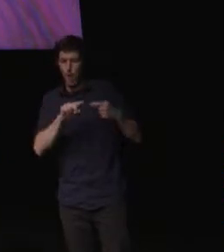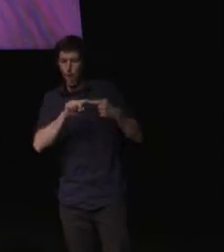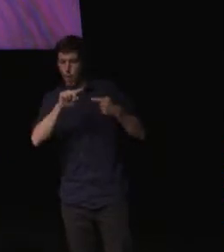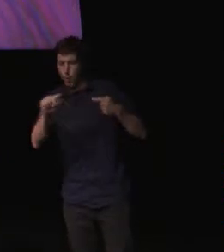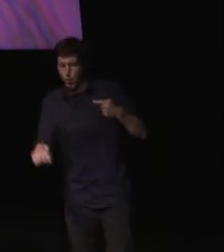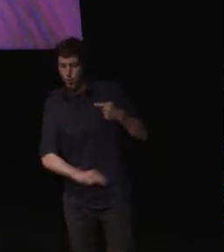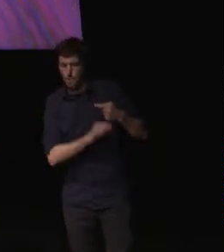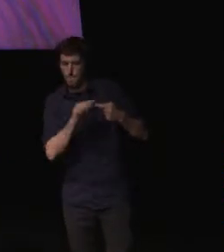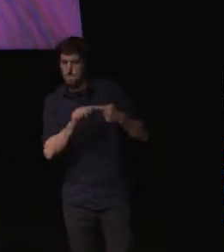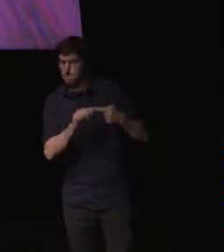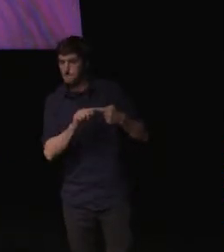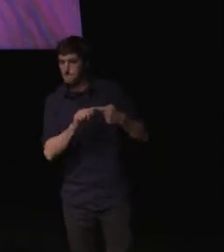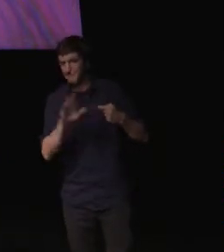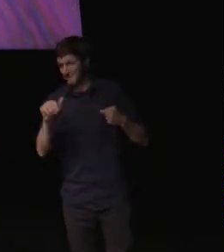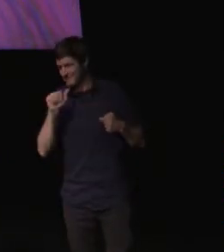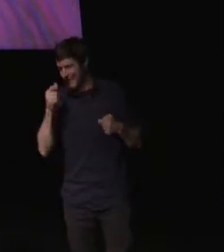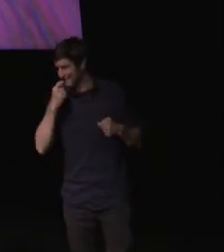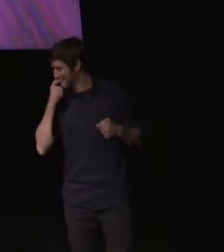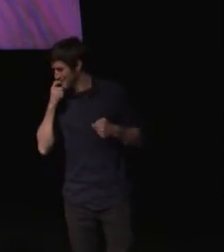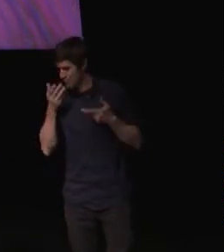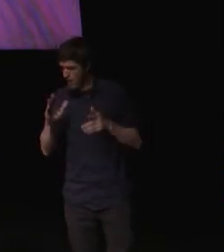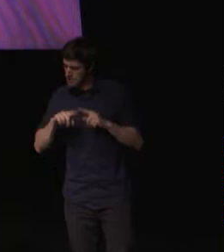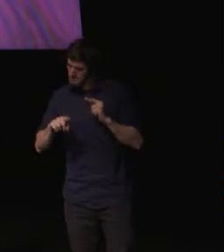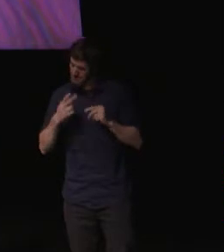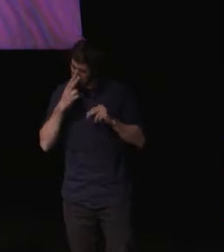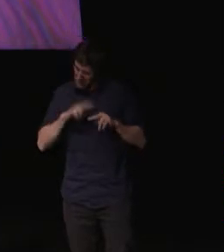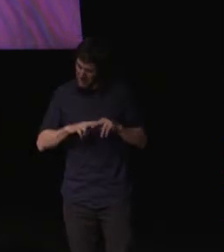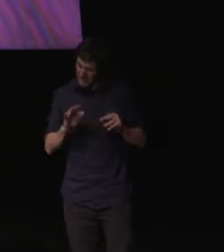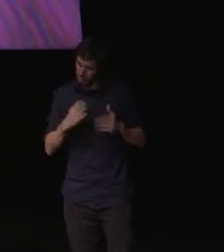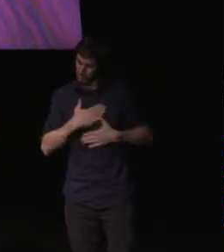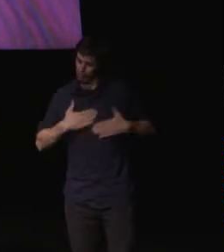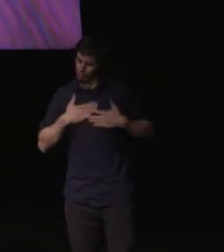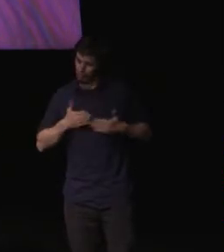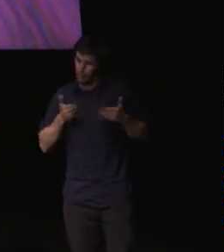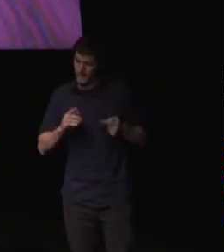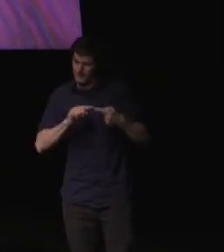in a fun and reasonable way. The first step is matchmaking.